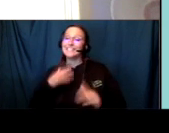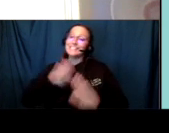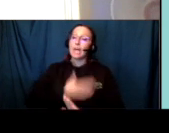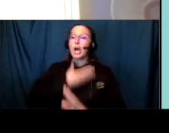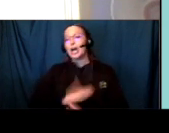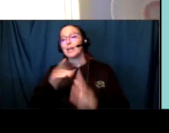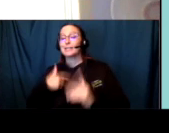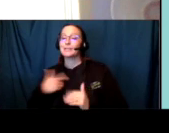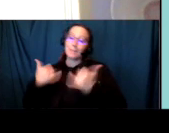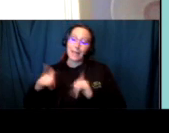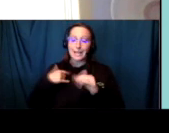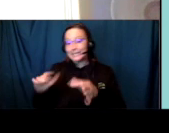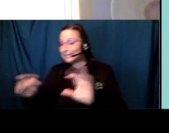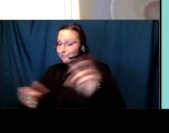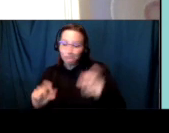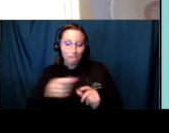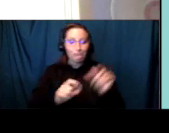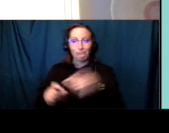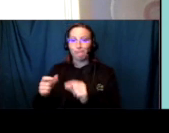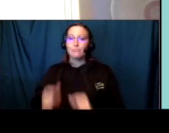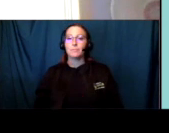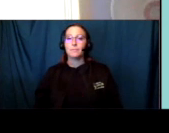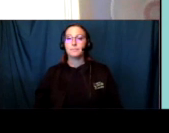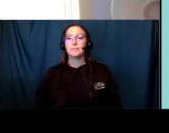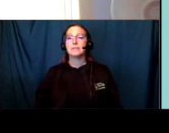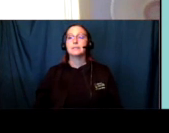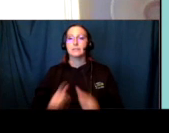little bit, I'm going to do..go back down and